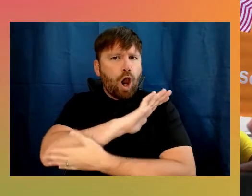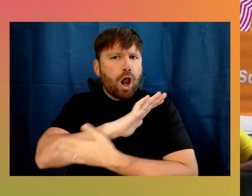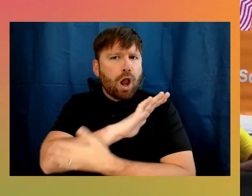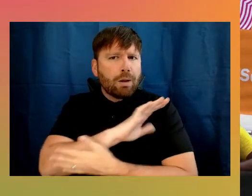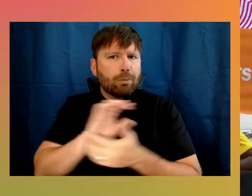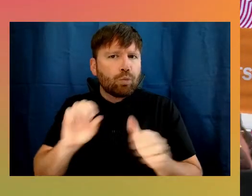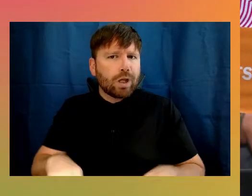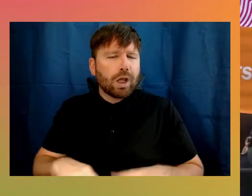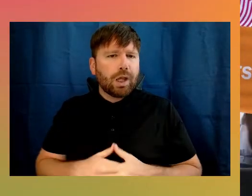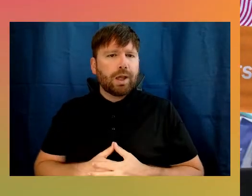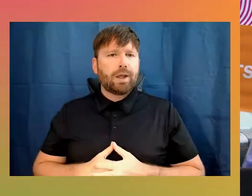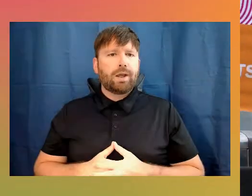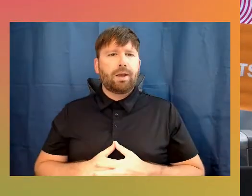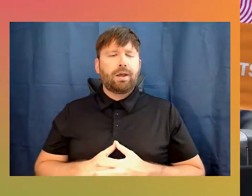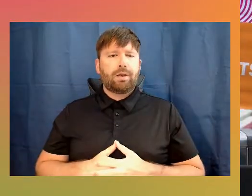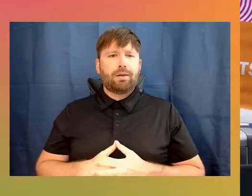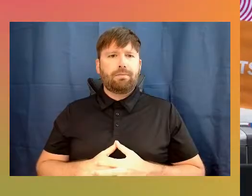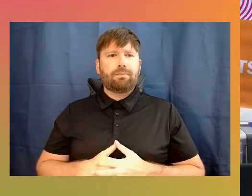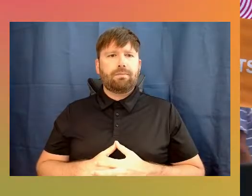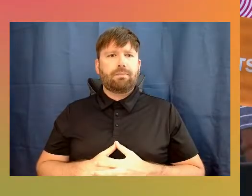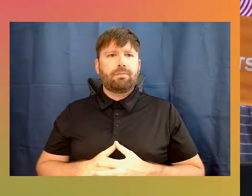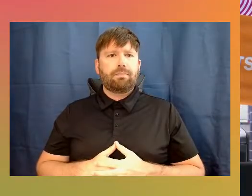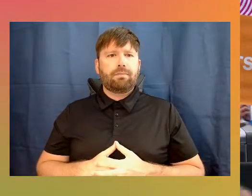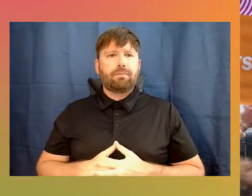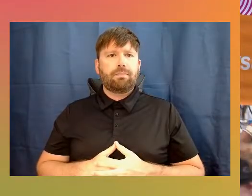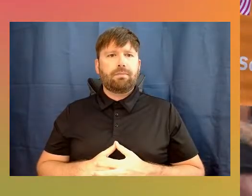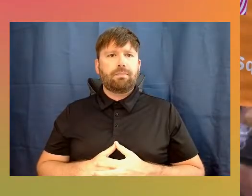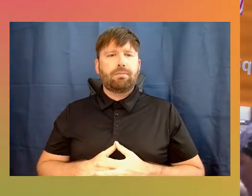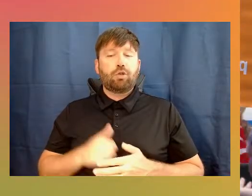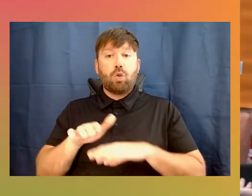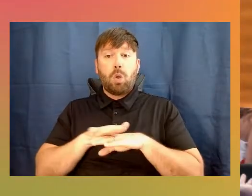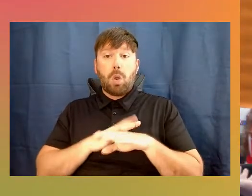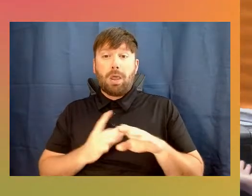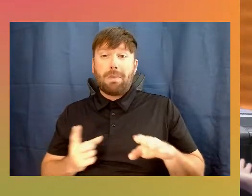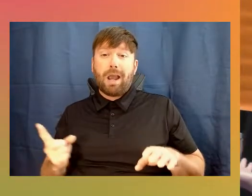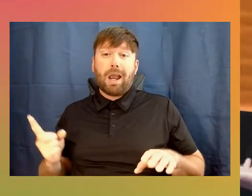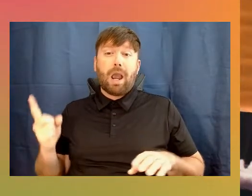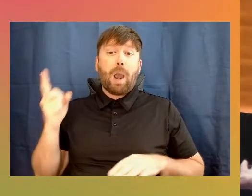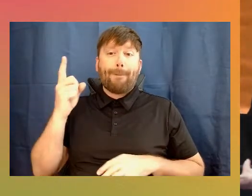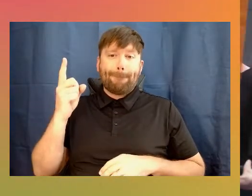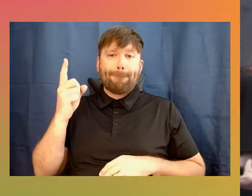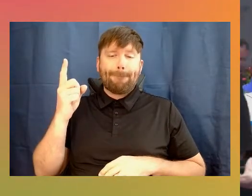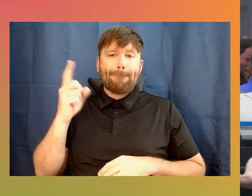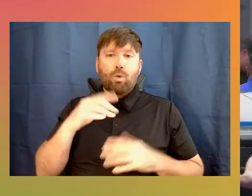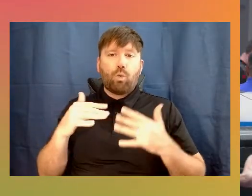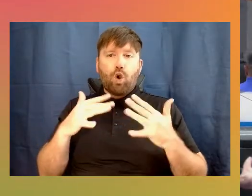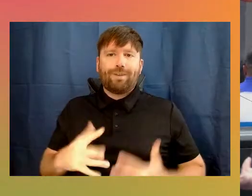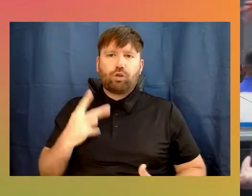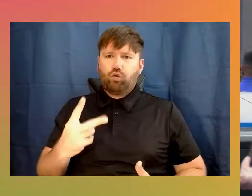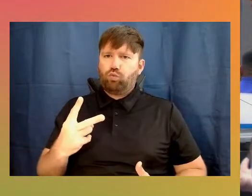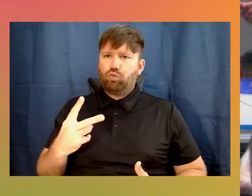AND JAZZ PICTURES, YOU KNOW, WE DON'T WANT TO BE, LIKE, LEANING DOWN ON THE SIDE. WE WANT TO KEEP IT ACTIVE. SO THINK OF PRESSING UP OUT OF THAT. YES, FOREARM.